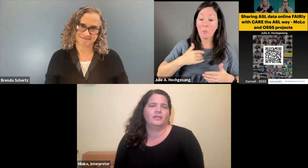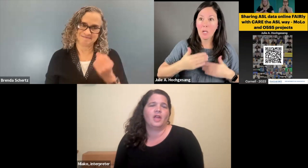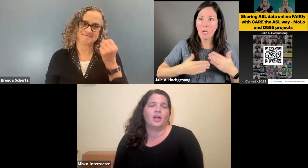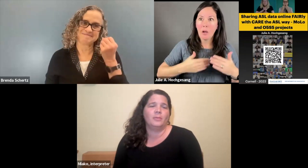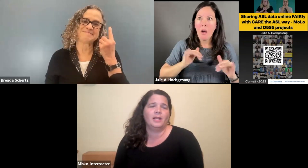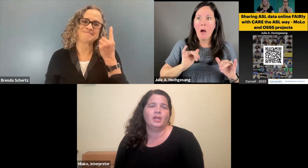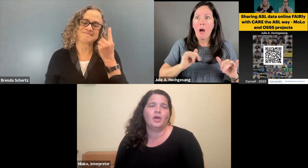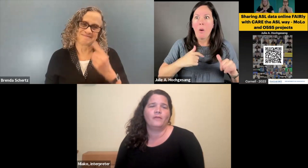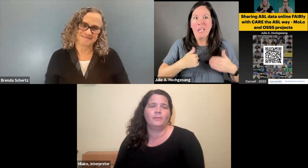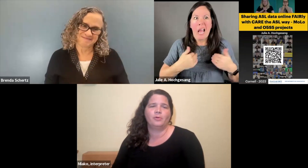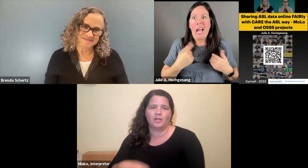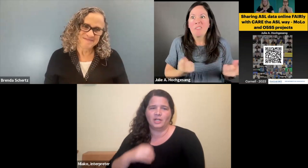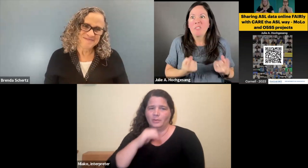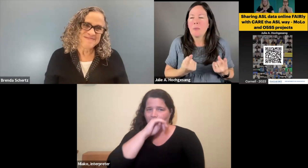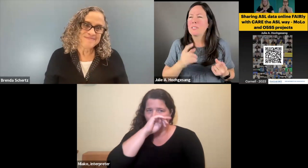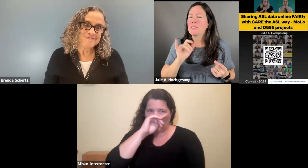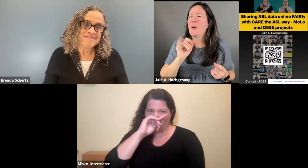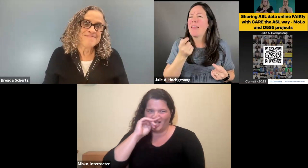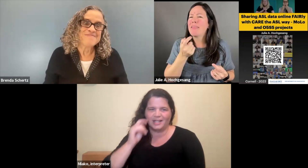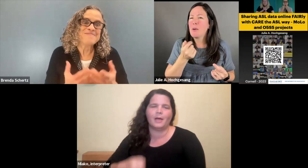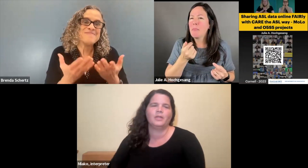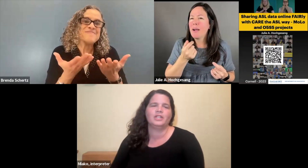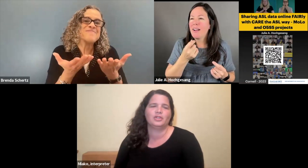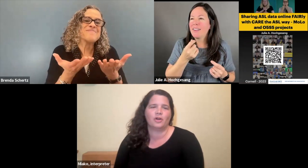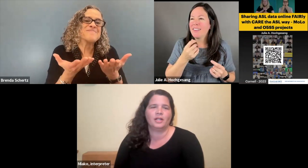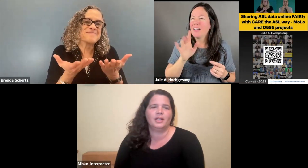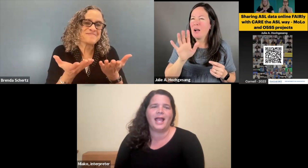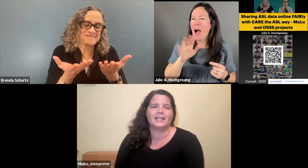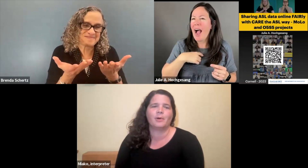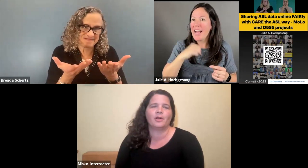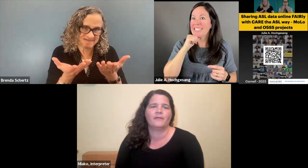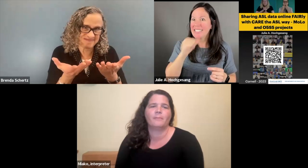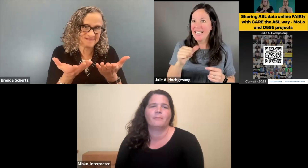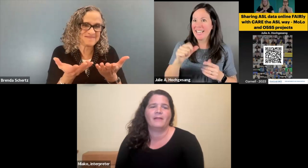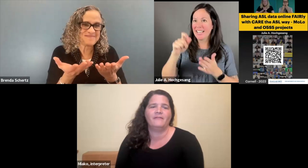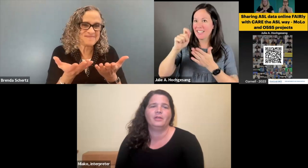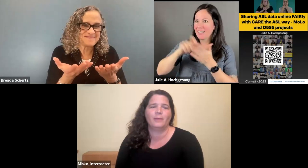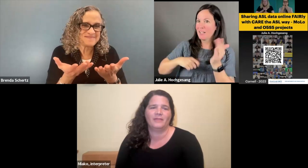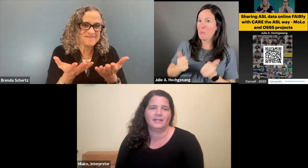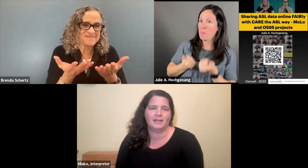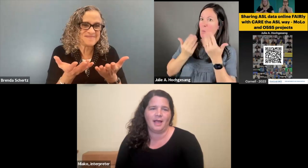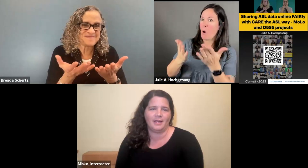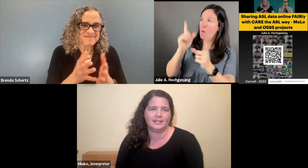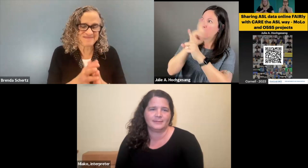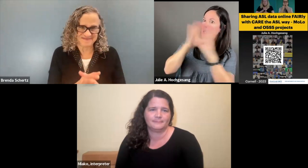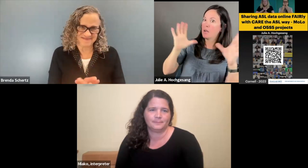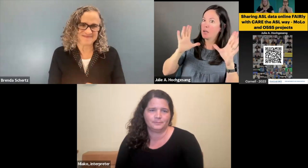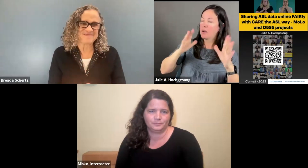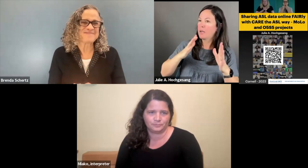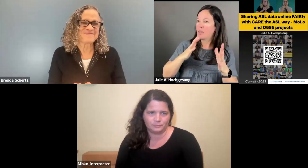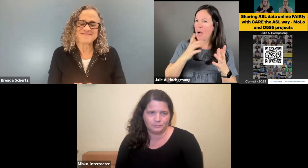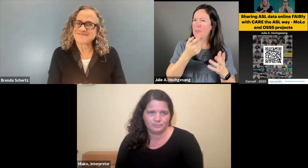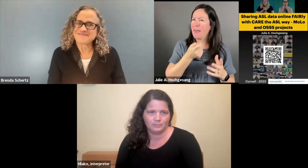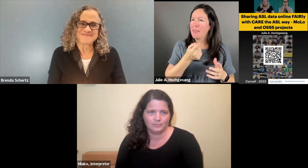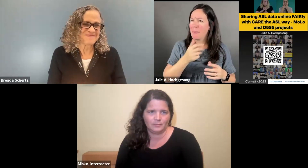documenting covid project was a project that we started as part of my field methods class